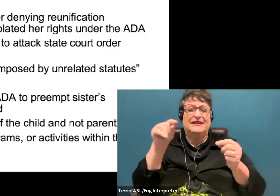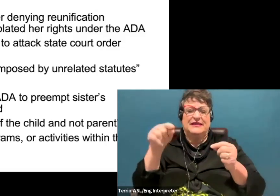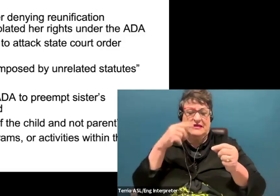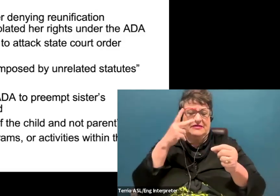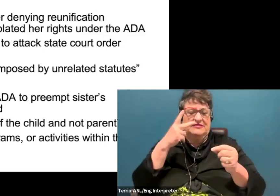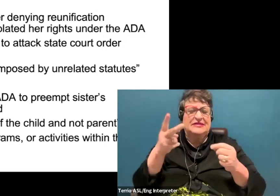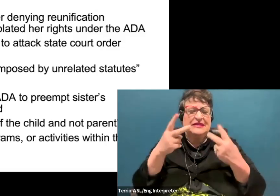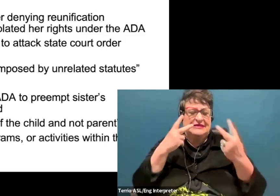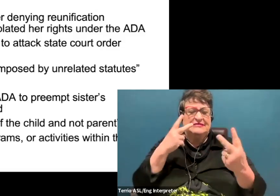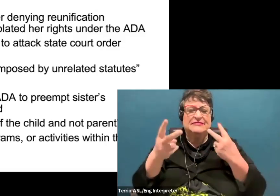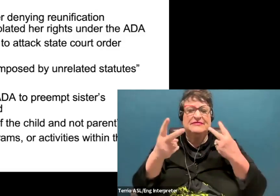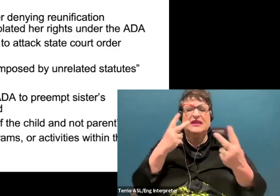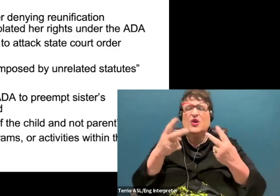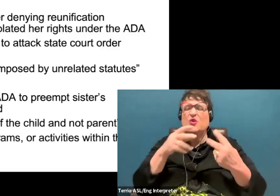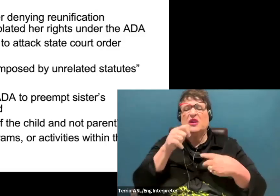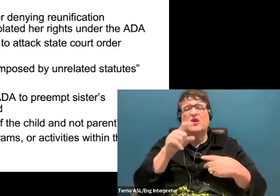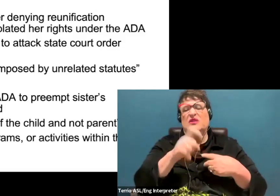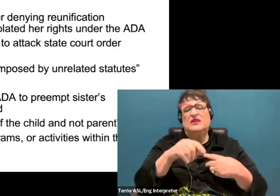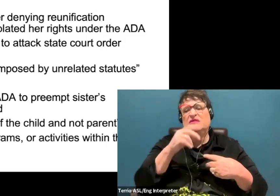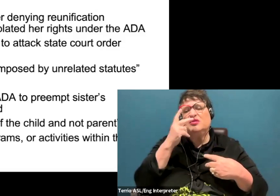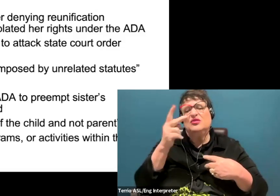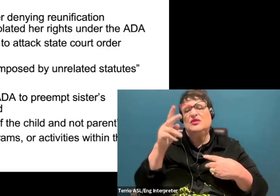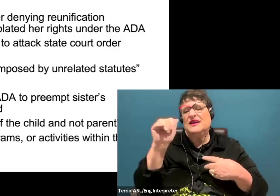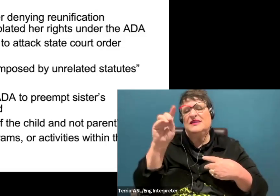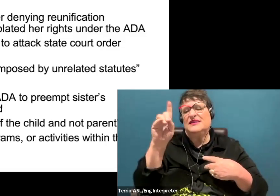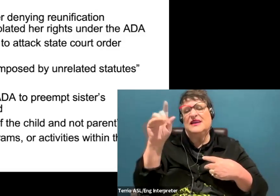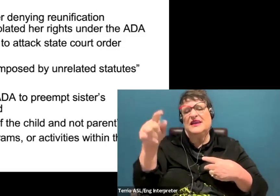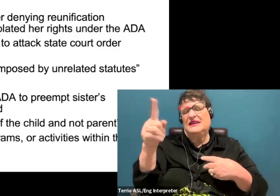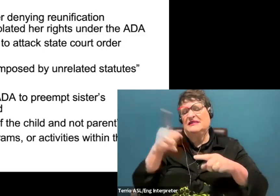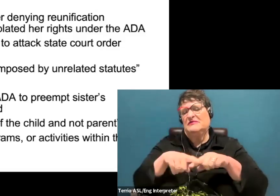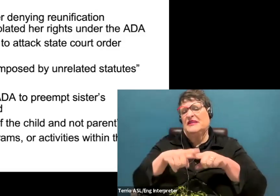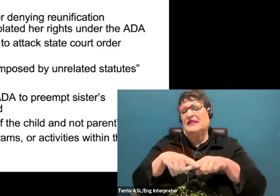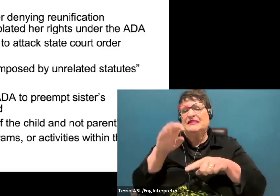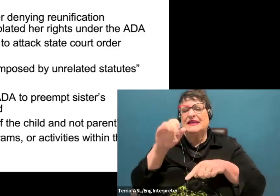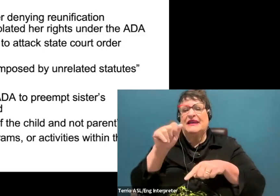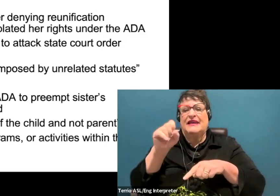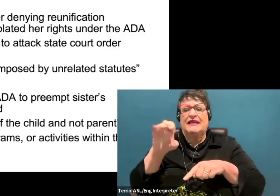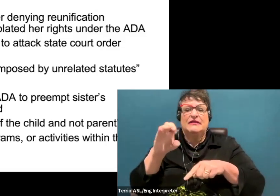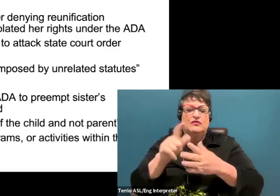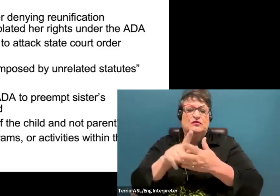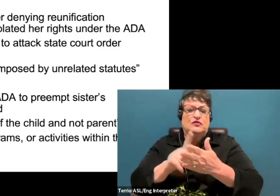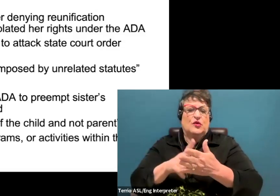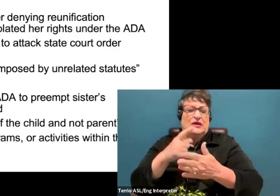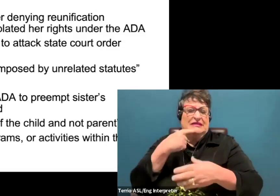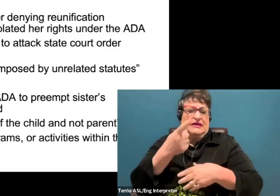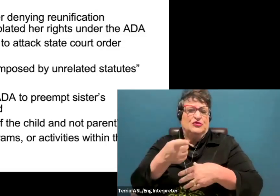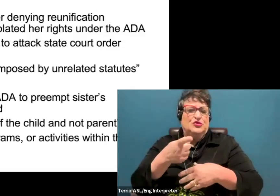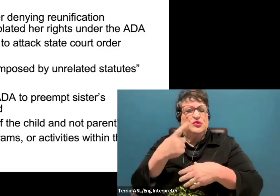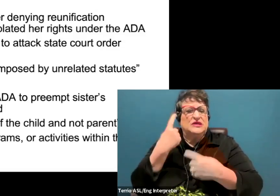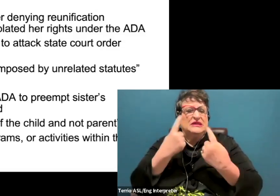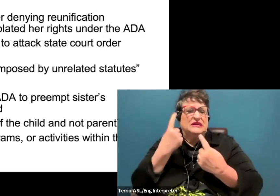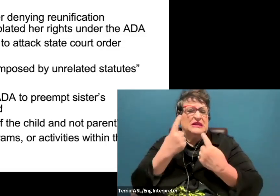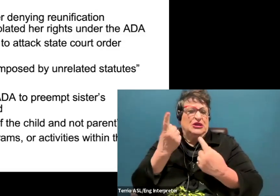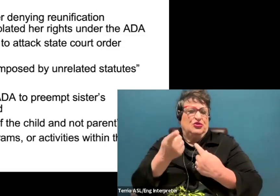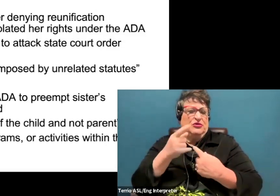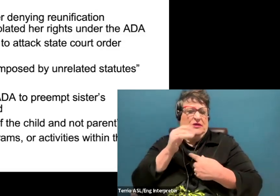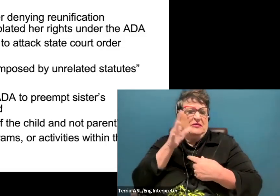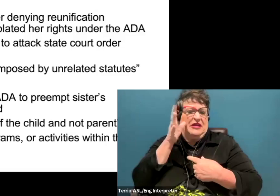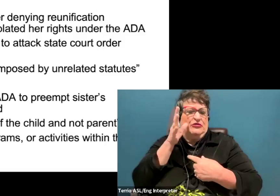we don't need to look at the ADA because our dependency case law right now already tells you to consider a parent's disability.